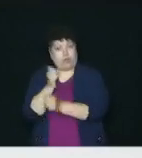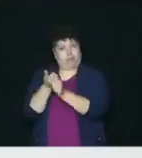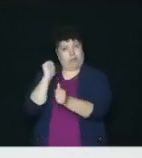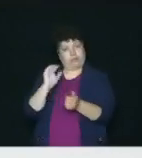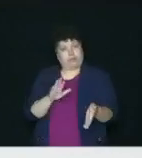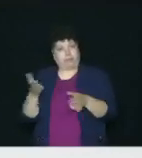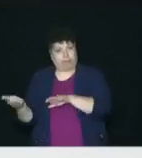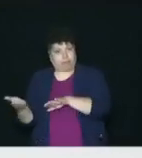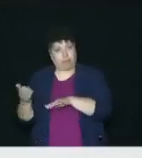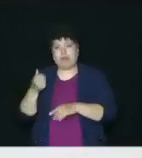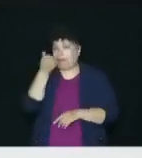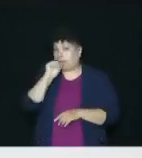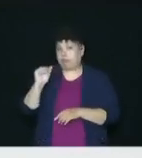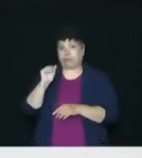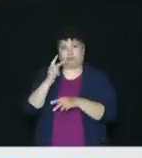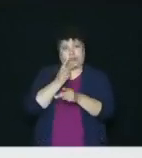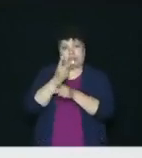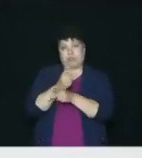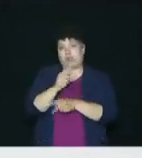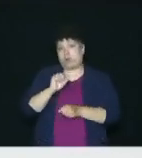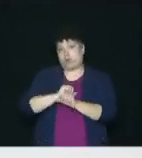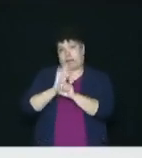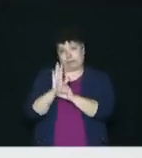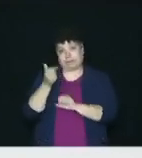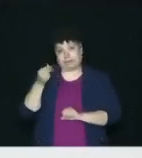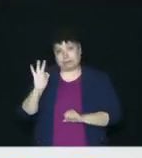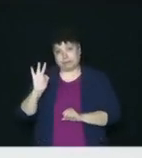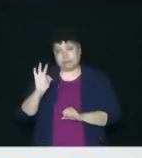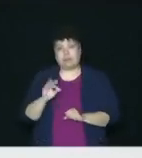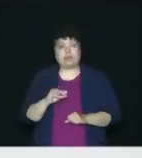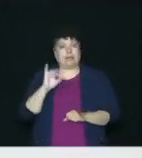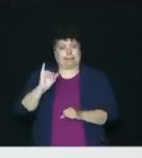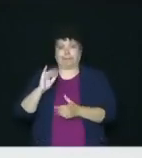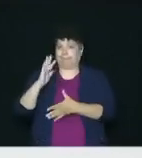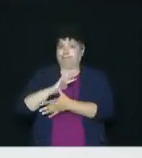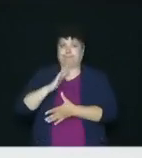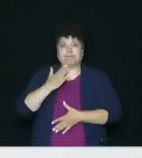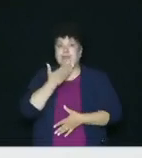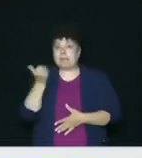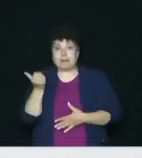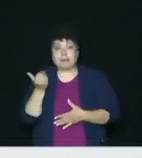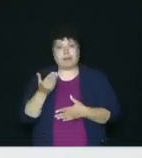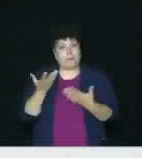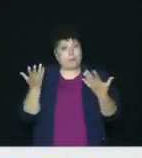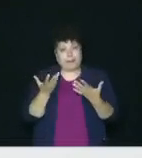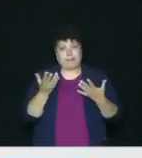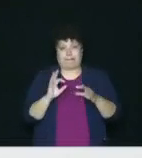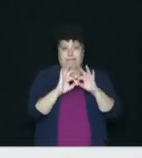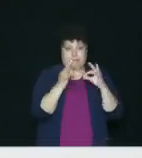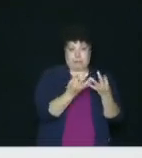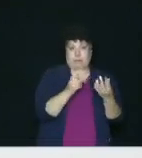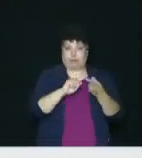USING CANADA IT IS VERY EFFECTIVE AT PREVENTING SUPPORT AILMENTS, HOSPITALIZATION AND DEATH FROM ALL STRAINS OF